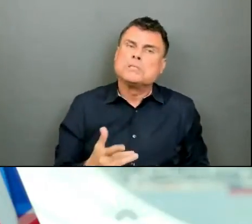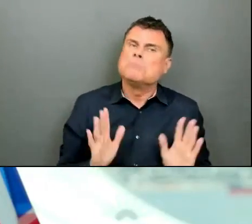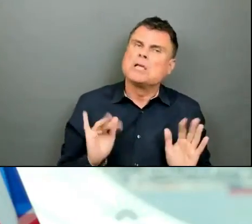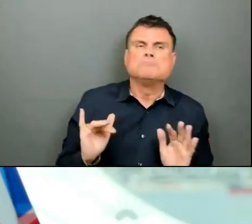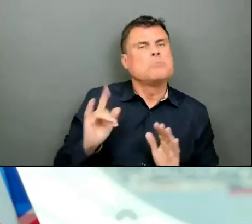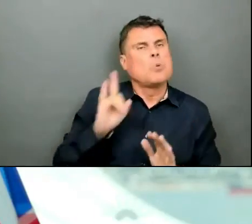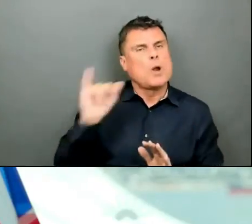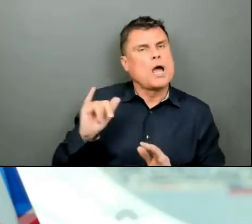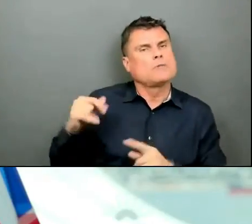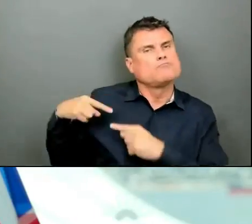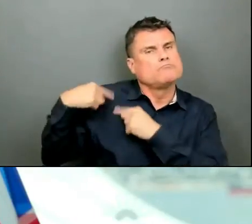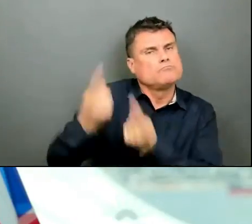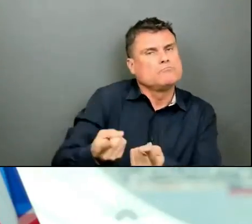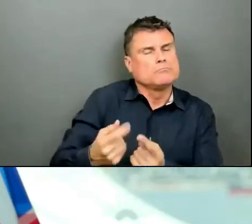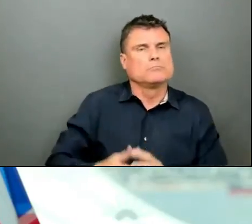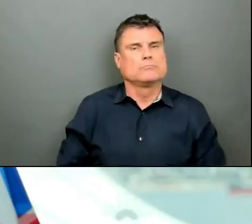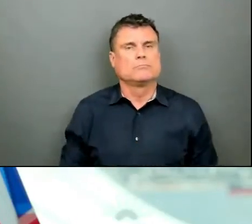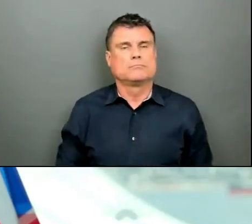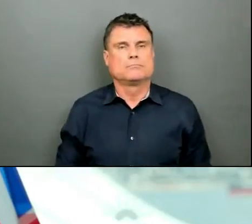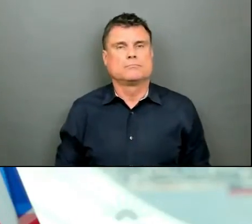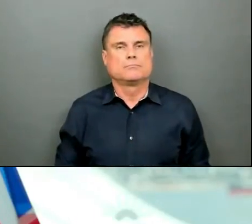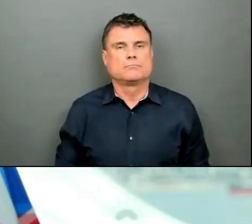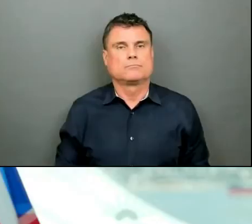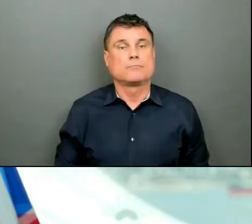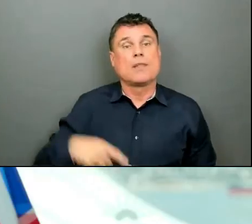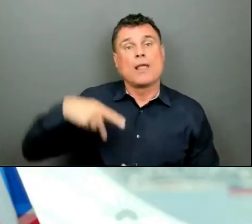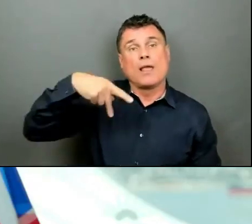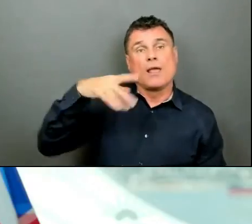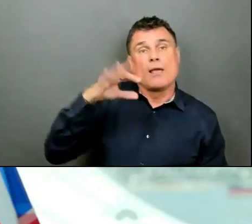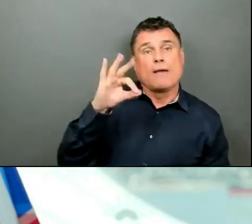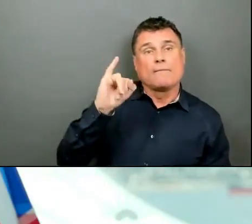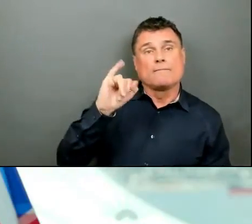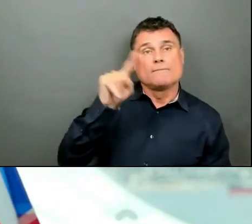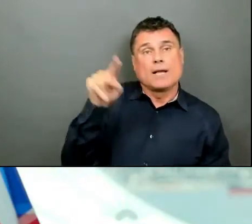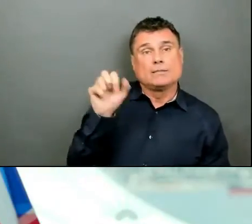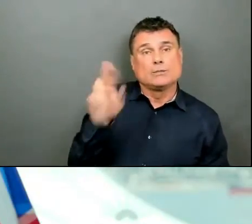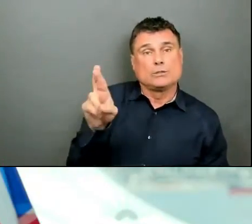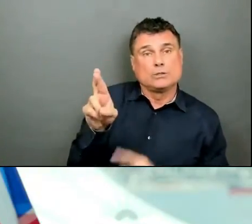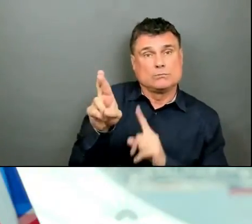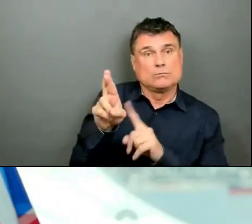the same time you're putting it in arms. That is generally what happens, but especially